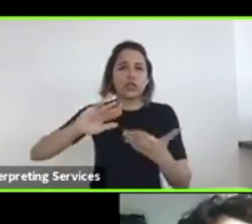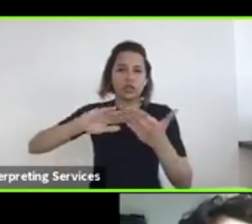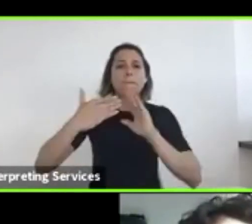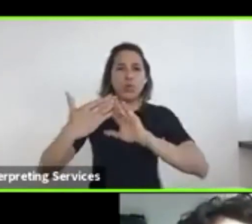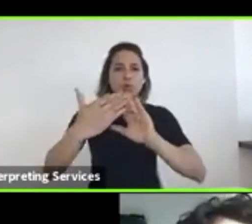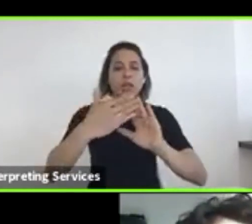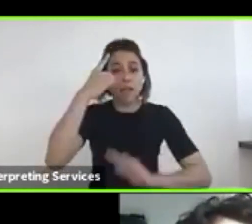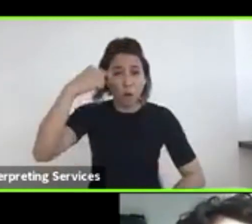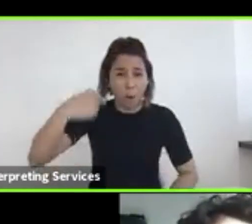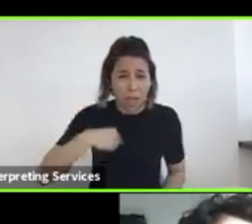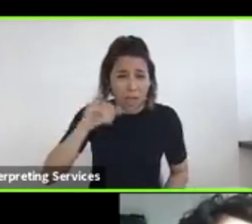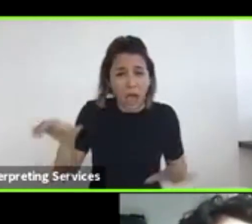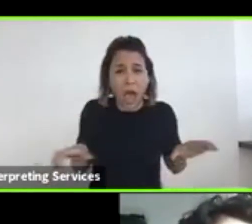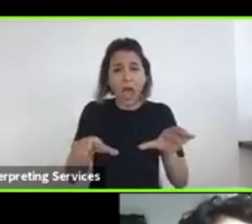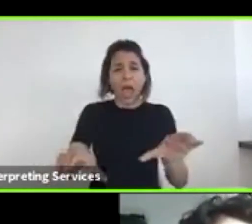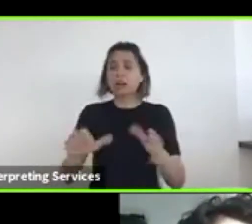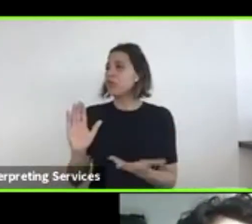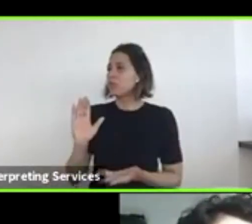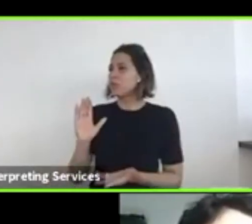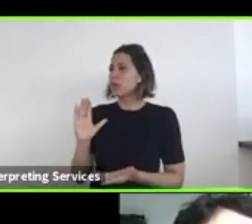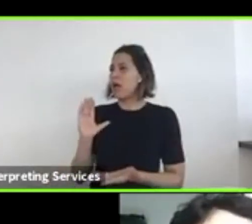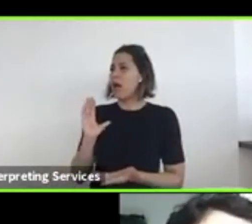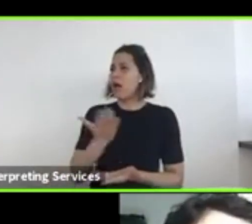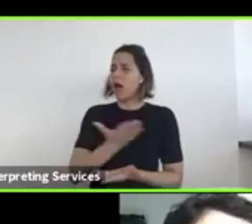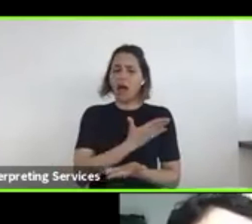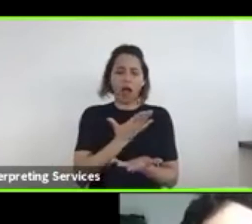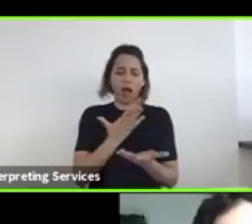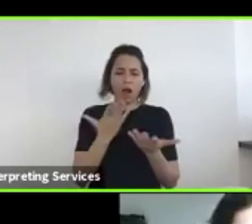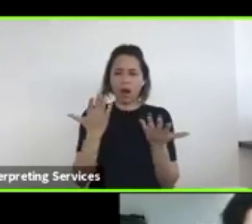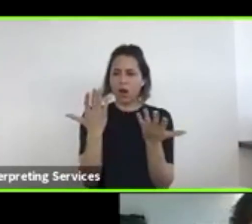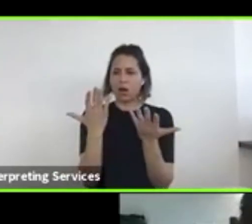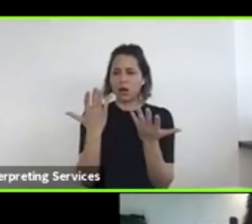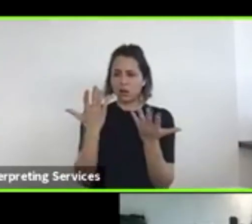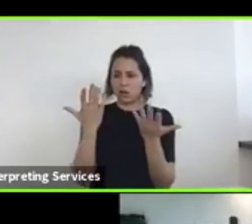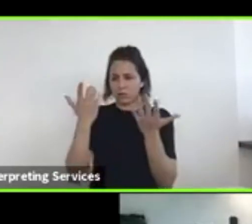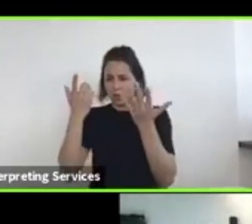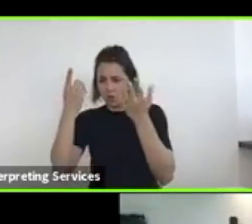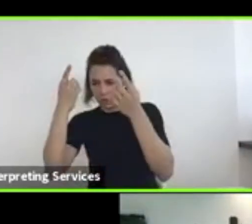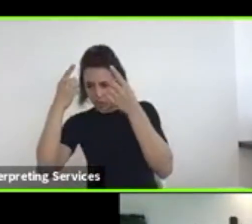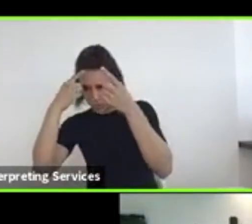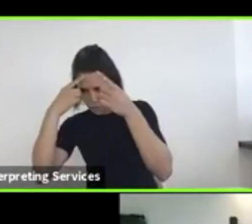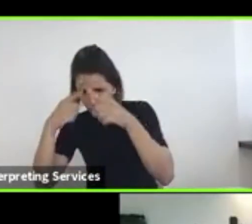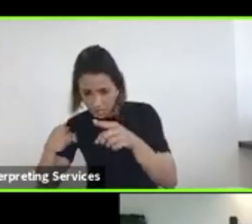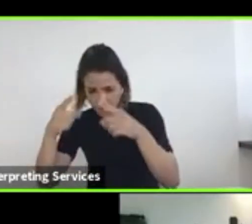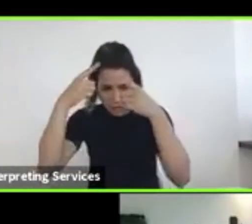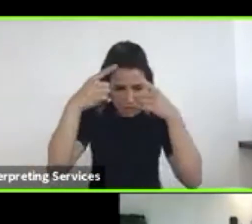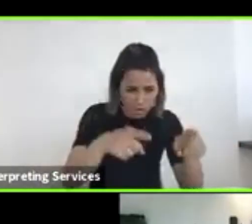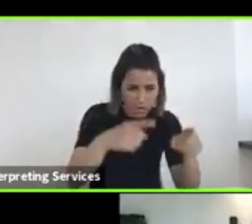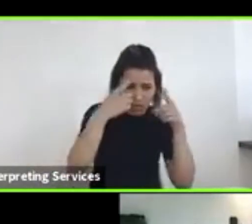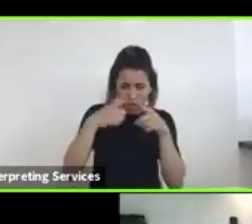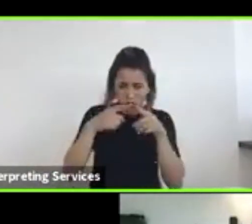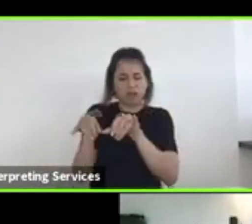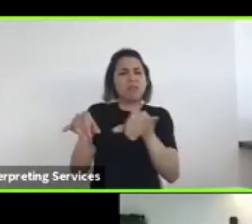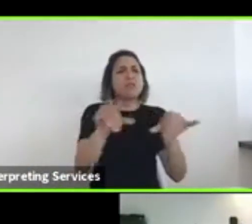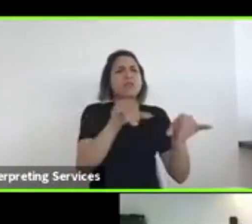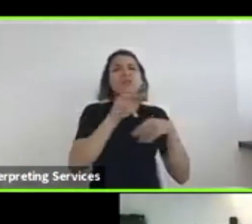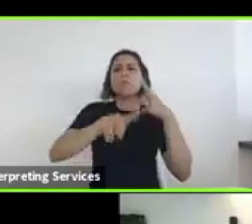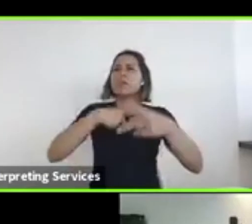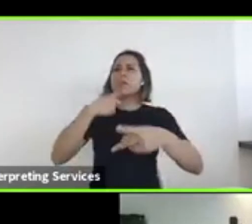OUR SEWING A SIMILAR SIDE OF EXTRACTION THAT WAS GOING TO BEAR A SIMILAR FRUIT SO